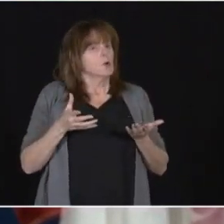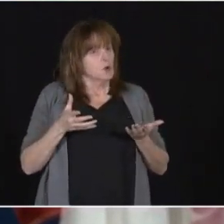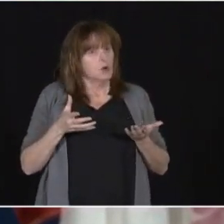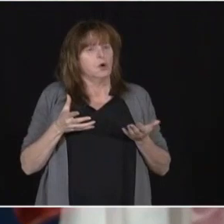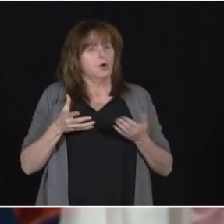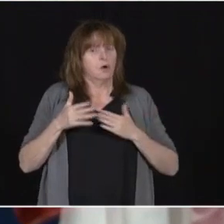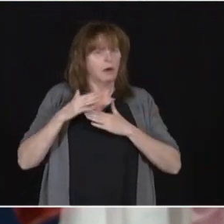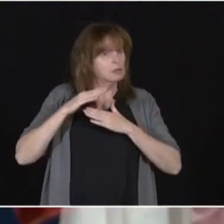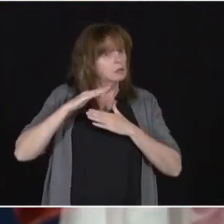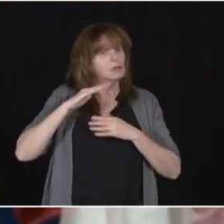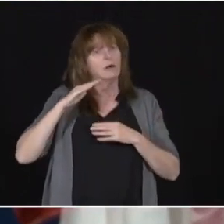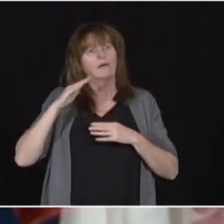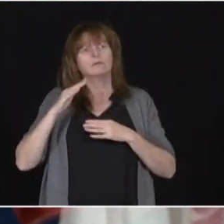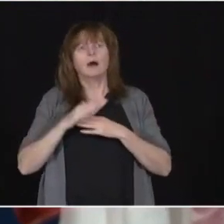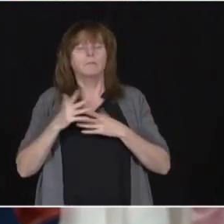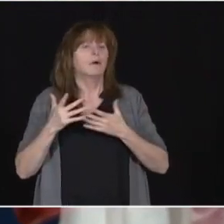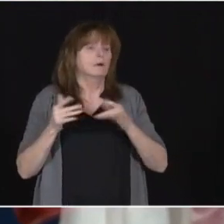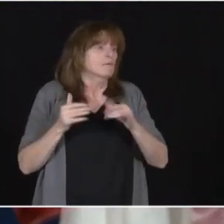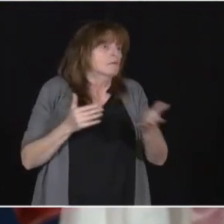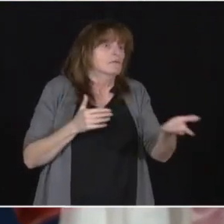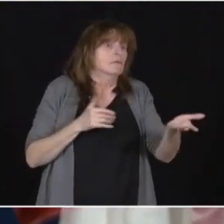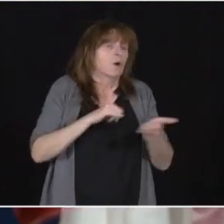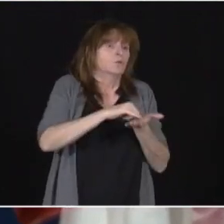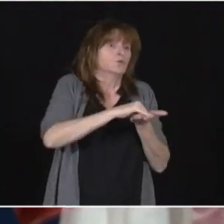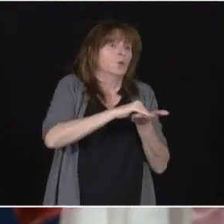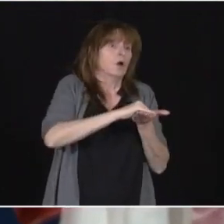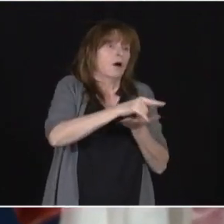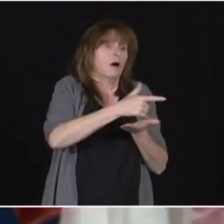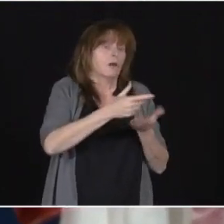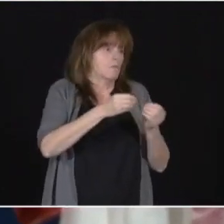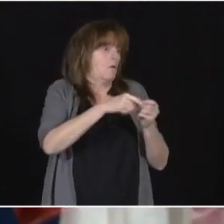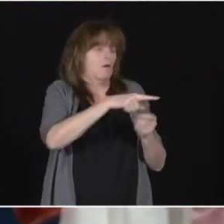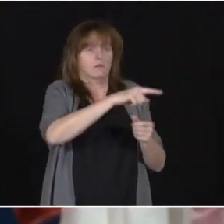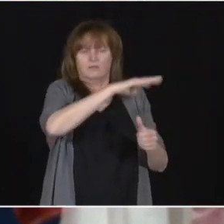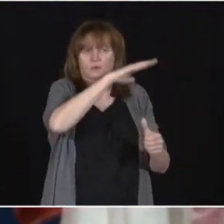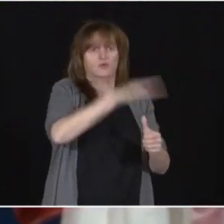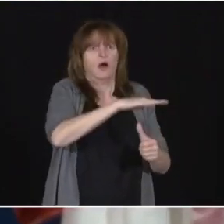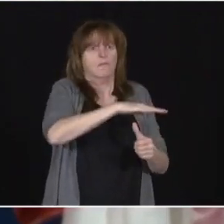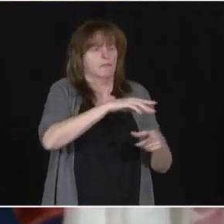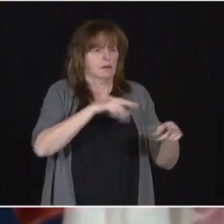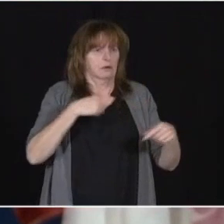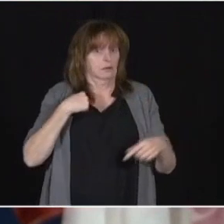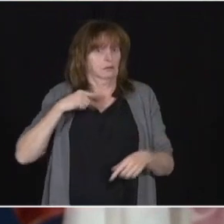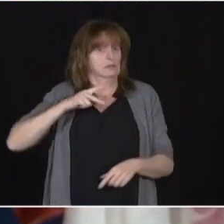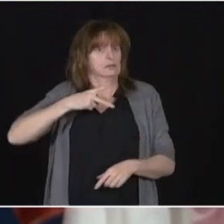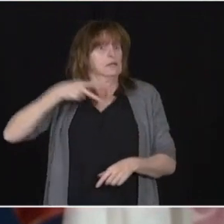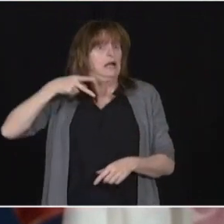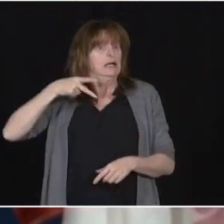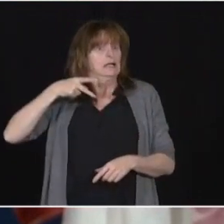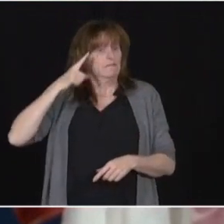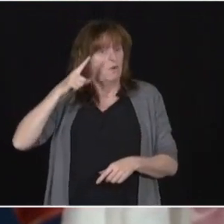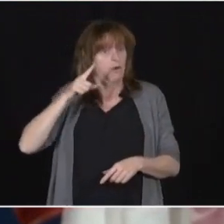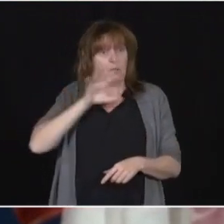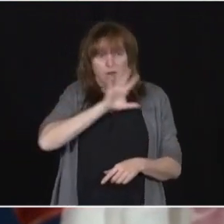and I think it is second to New York, if I'm not mistaken. We have a large transit system that a lot of people use and rely on. We will be asking support